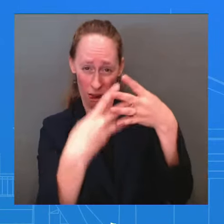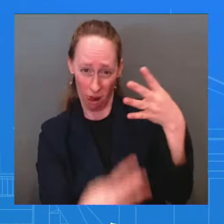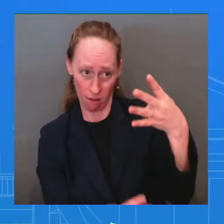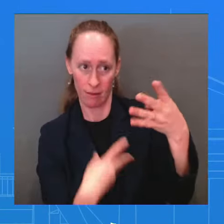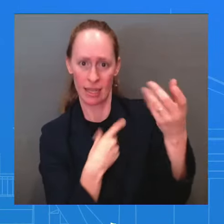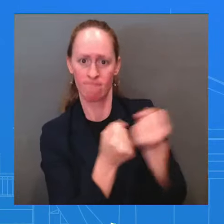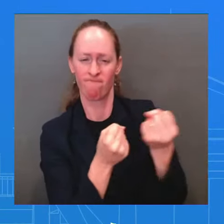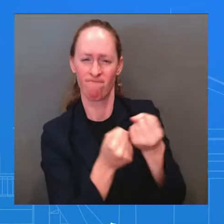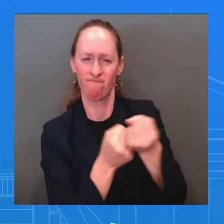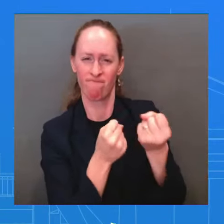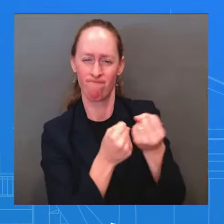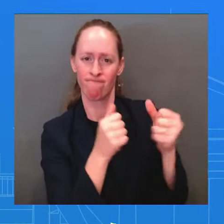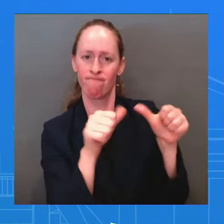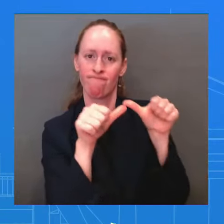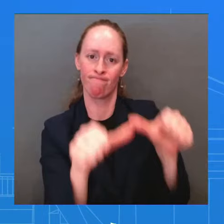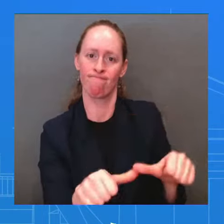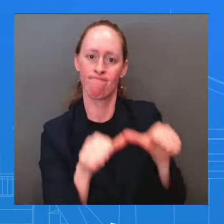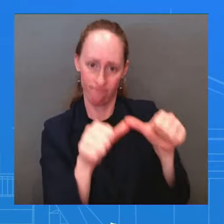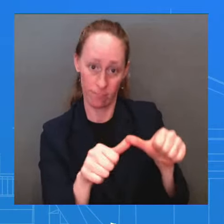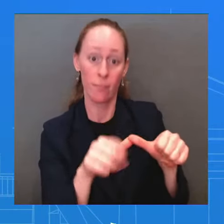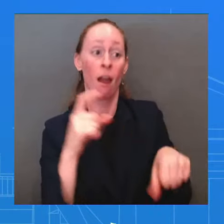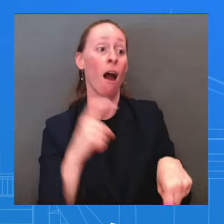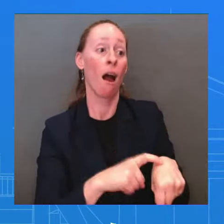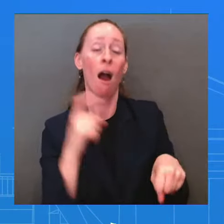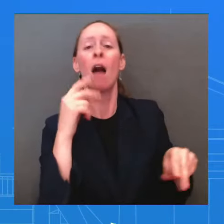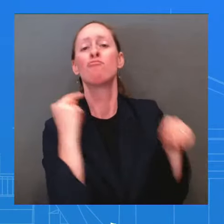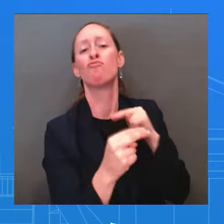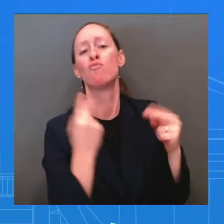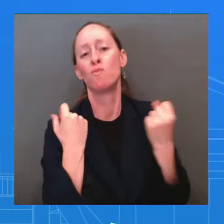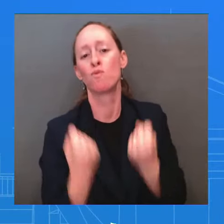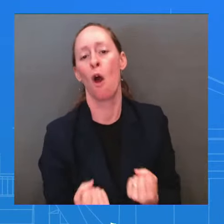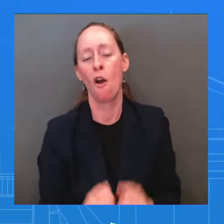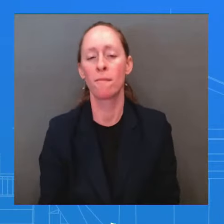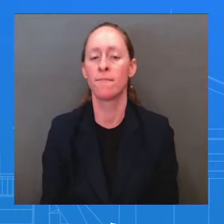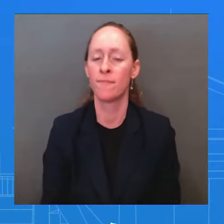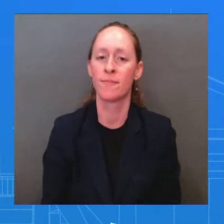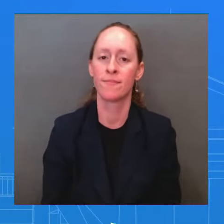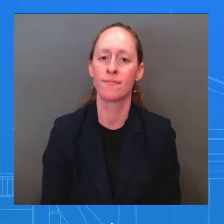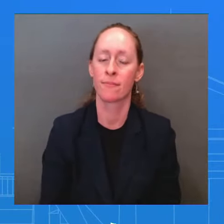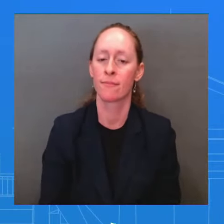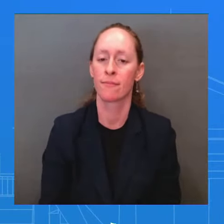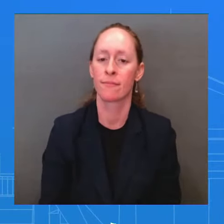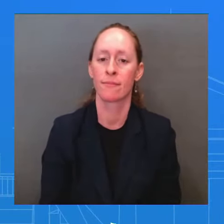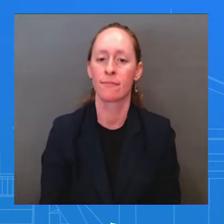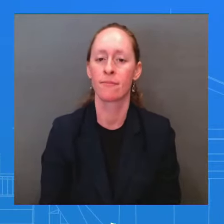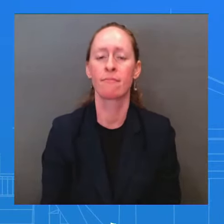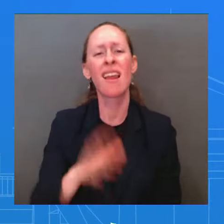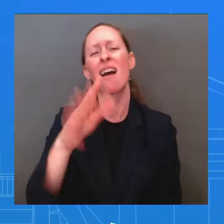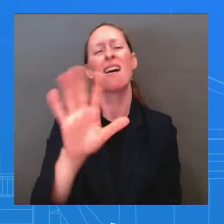at the negotiating table. And the last thing that I would say, and we say this not just at podiums, but to our partners in the Global South: